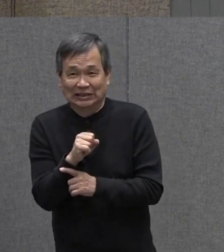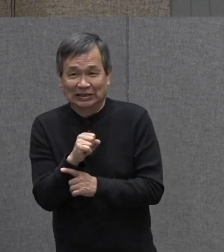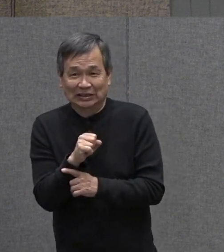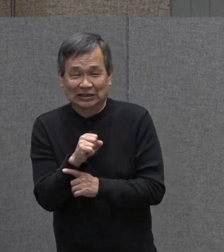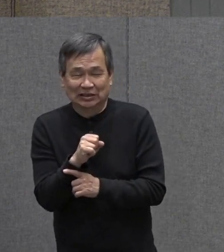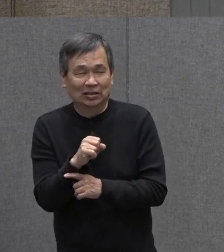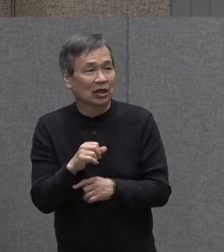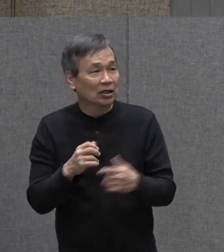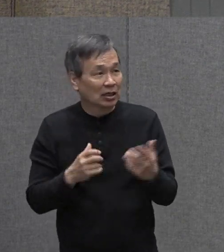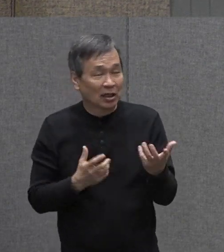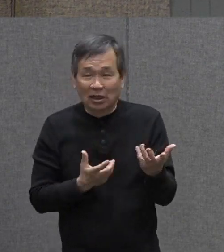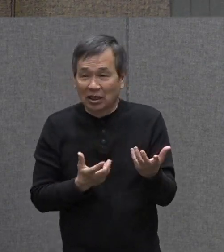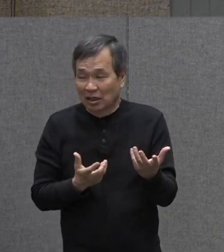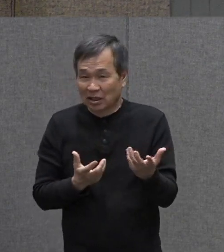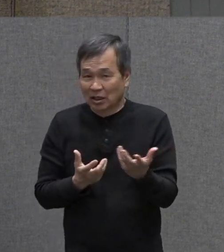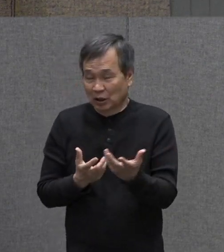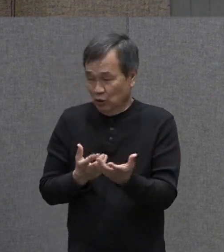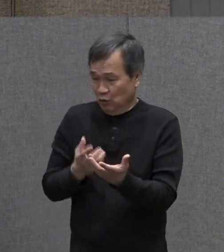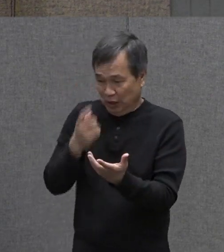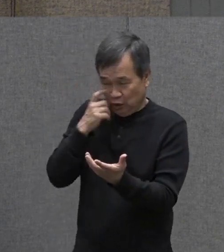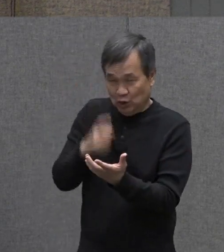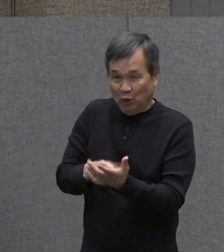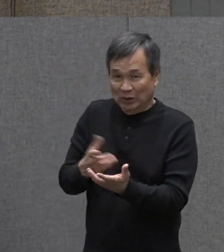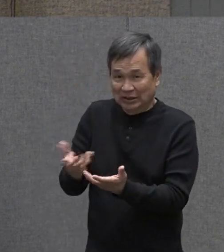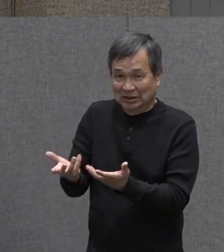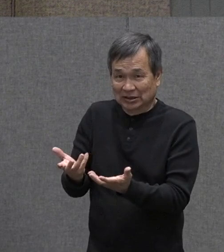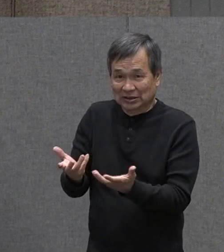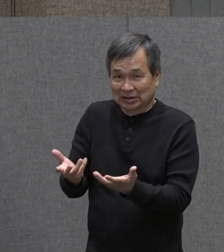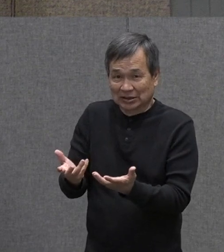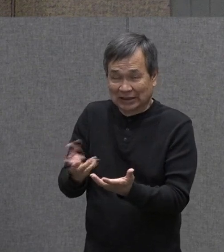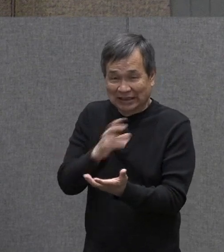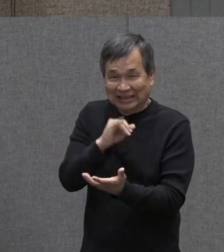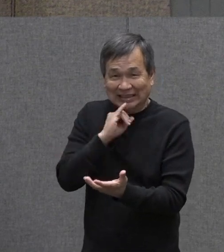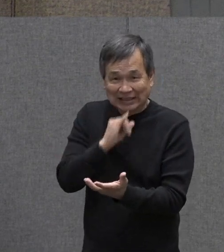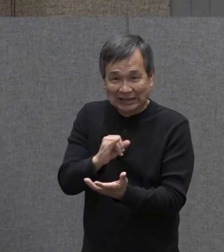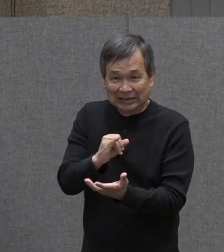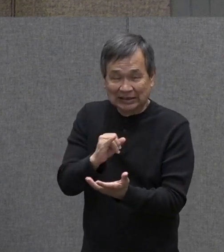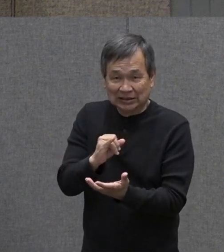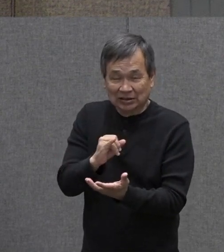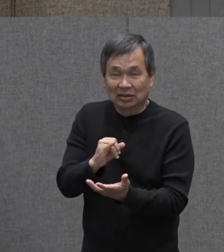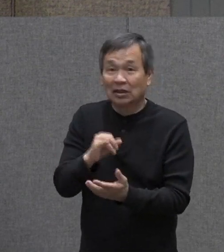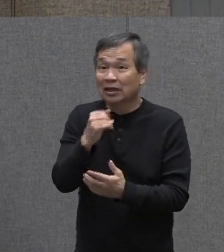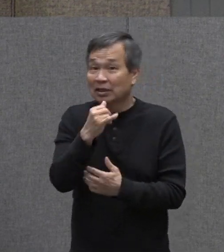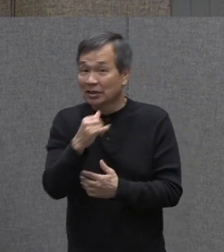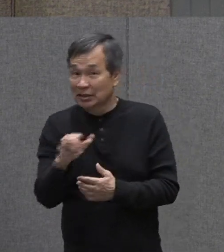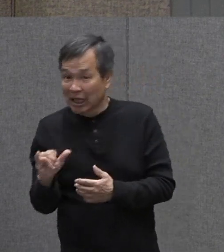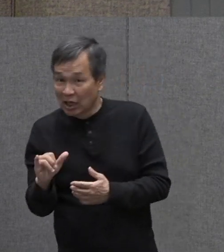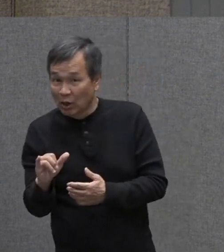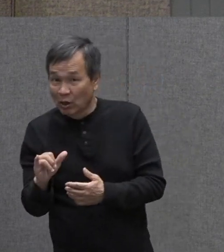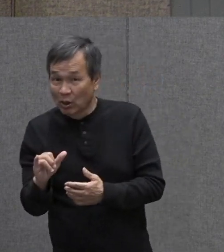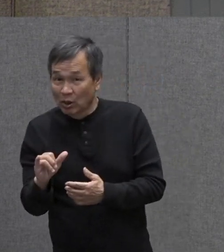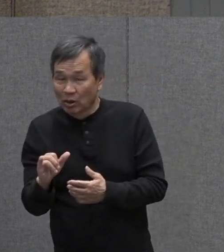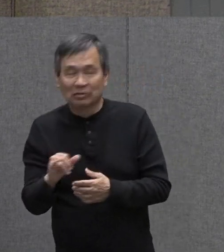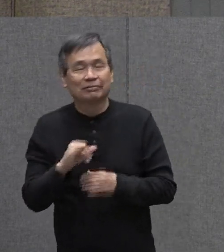what is something that you see? Did you say yellow? That's what I was thinking too.